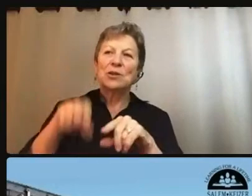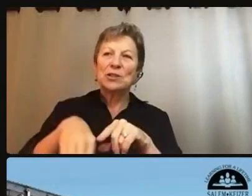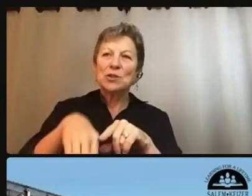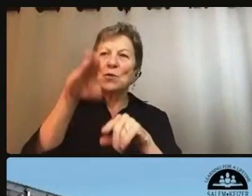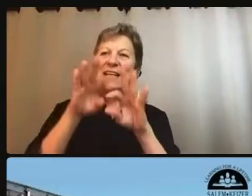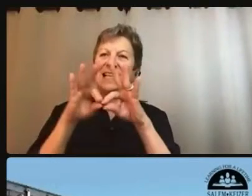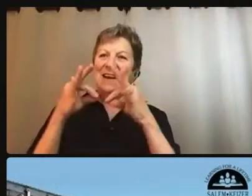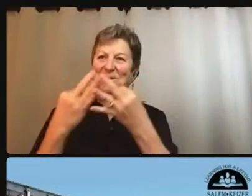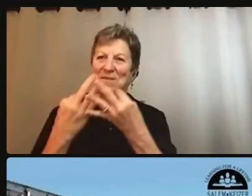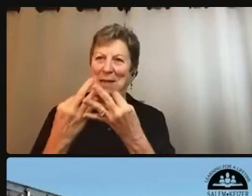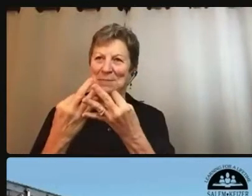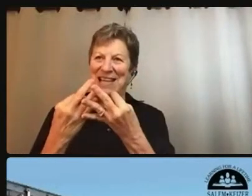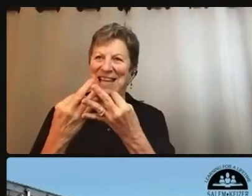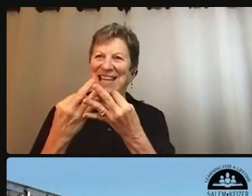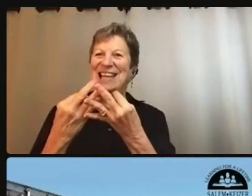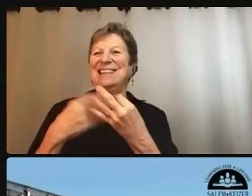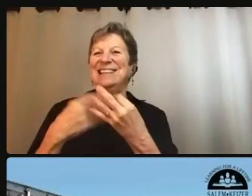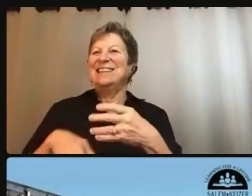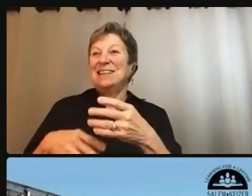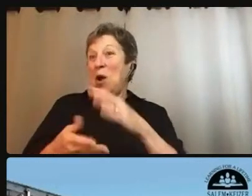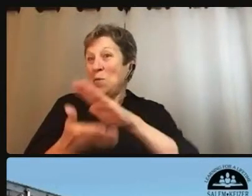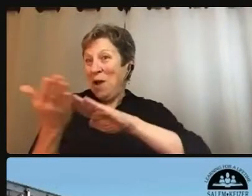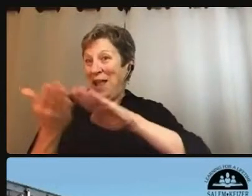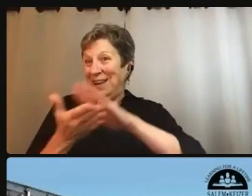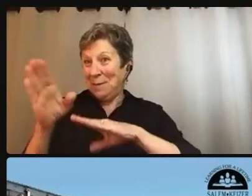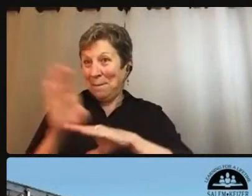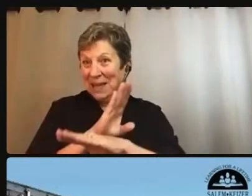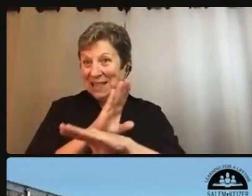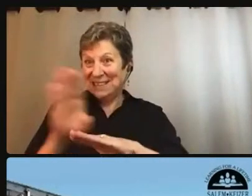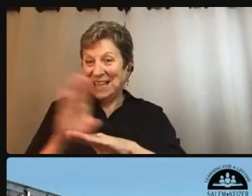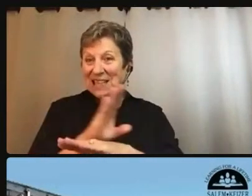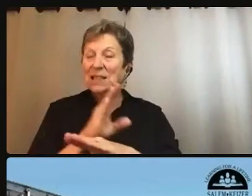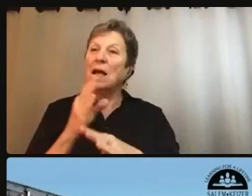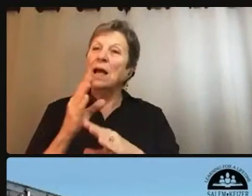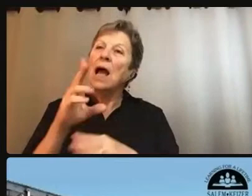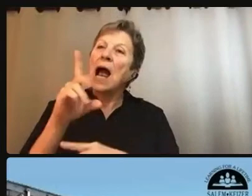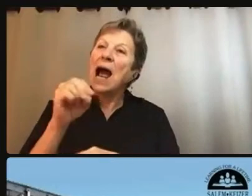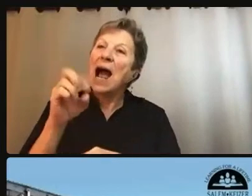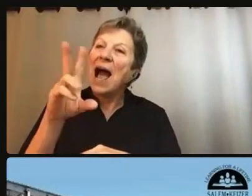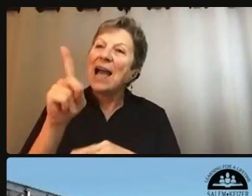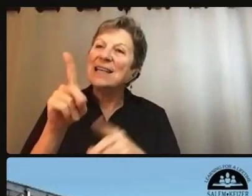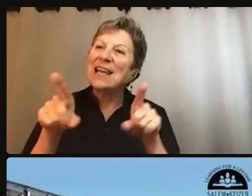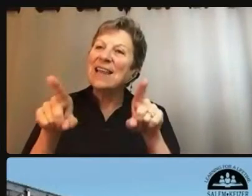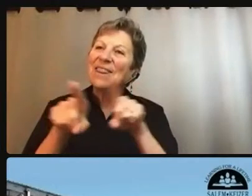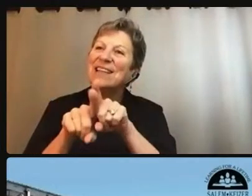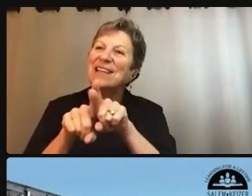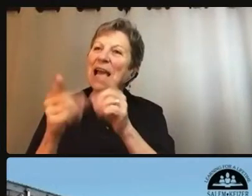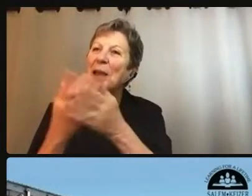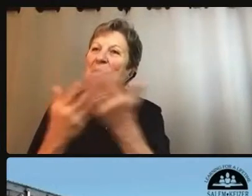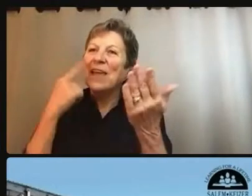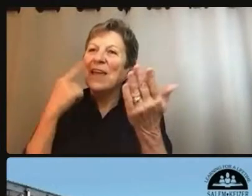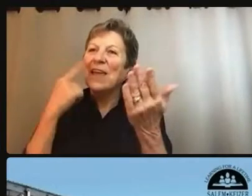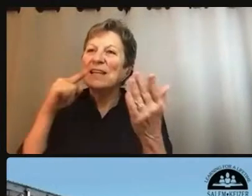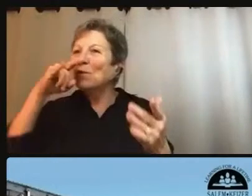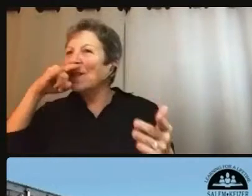AND SO I HAVE EXPERIENCED IN